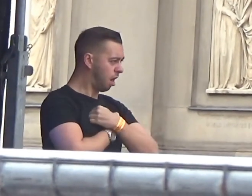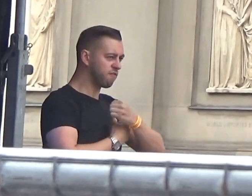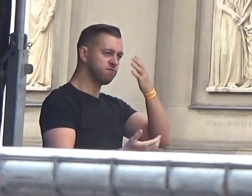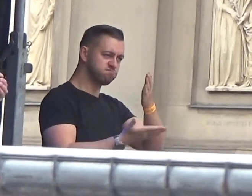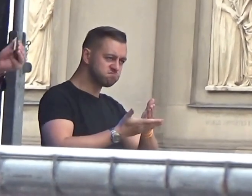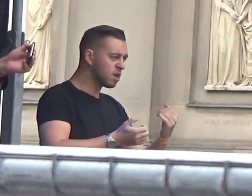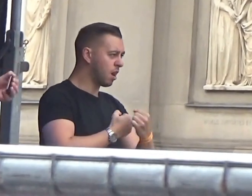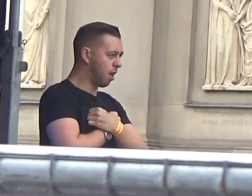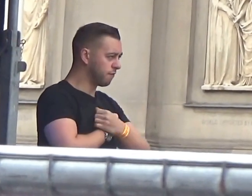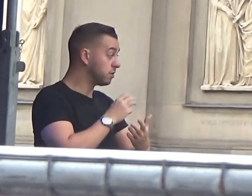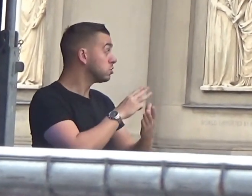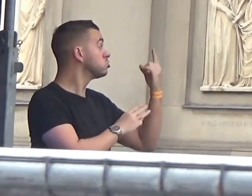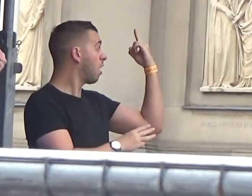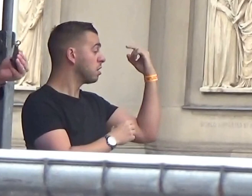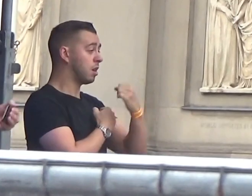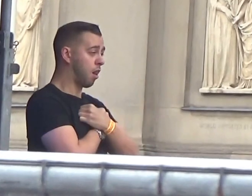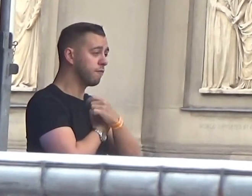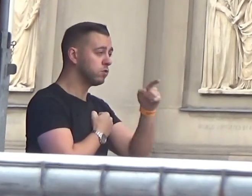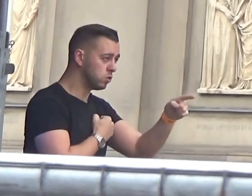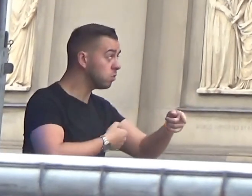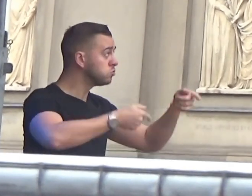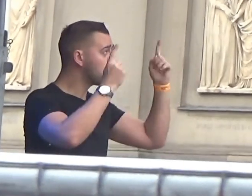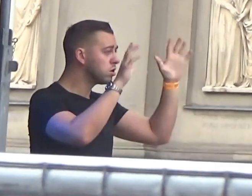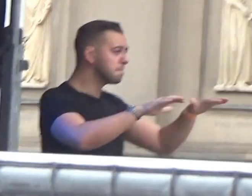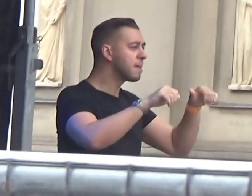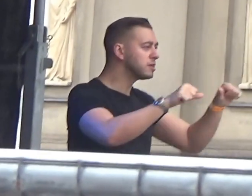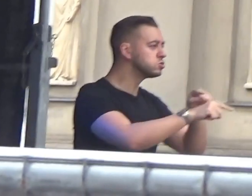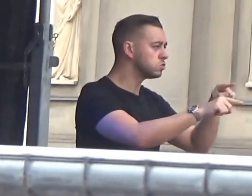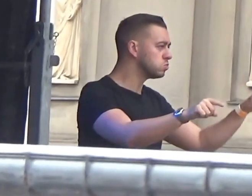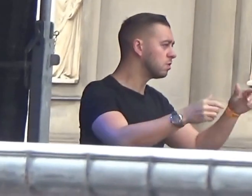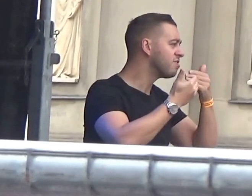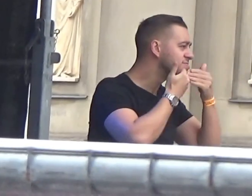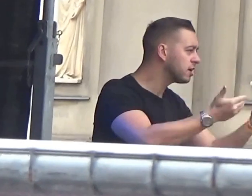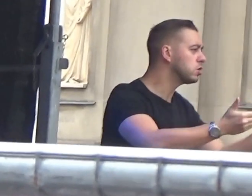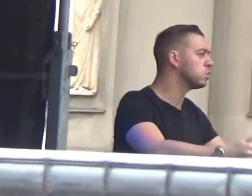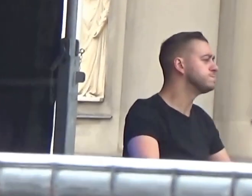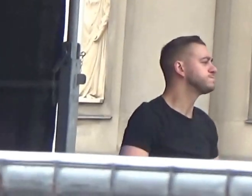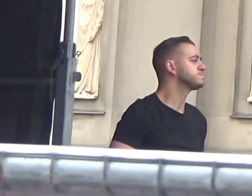God love you, God bless you, thank you.